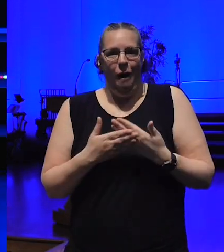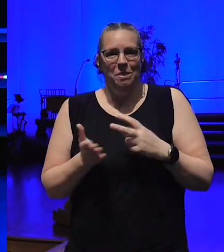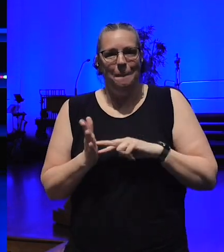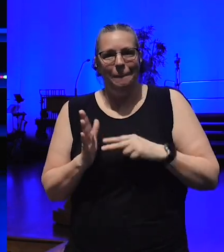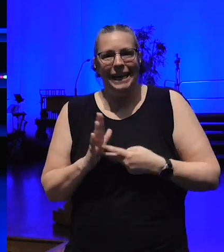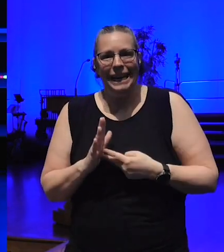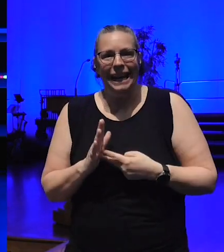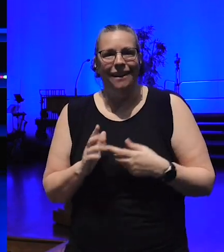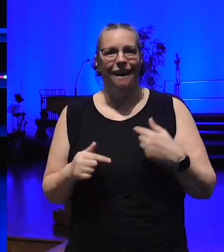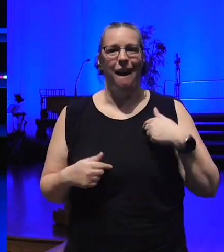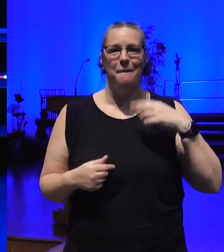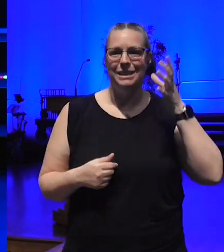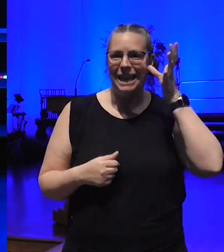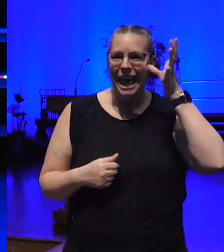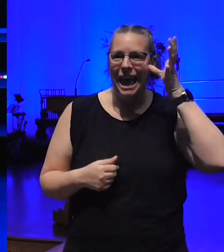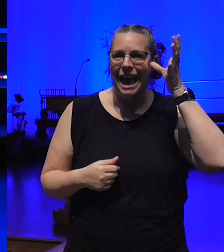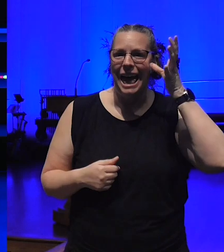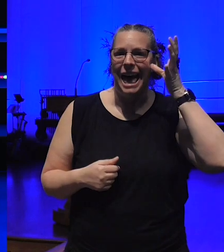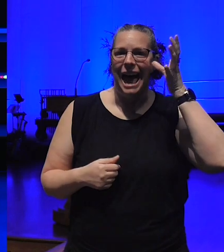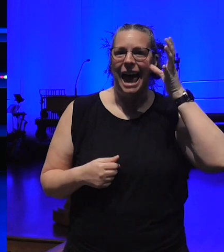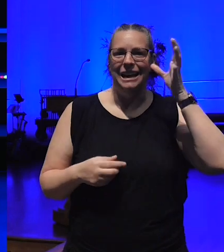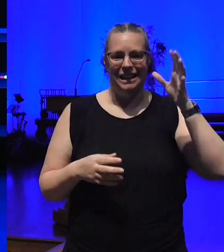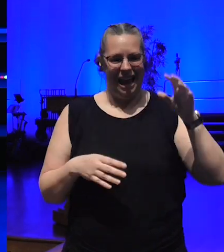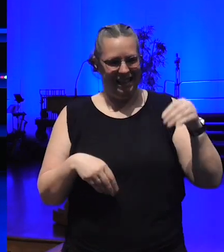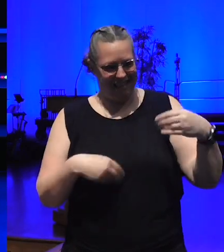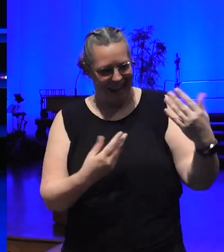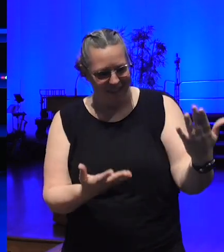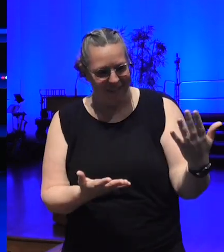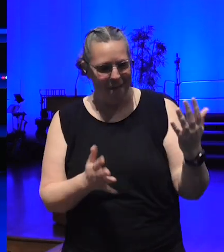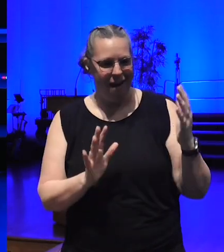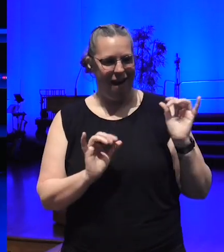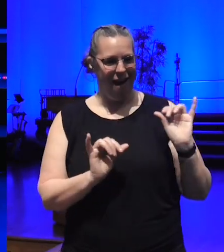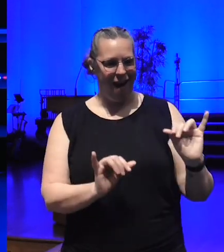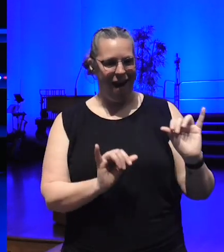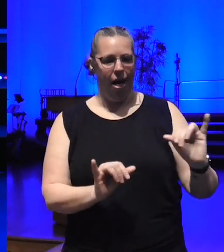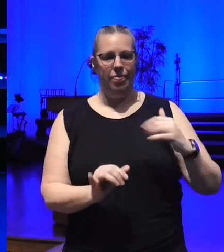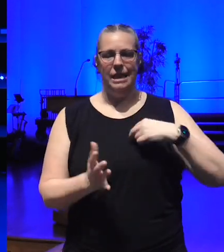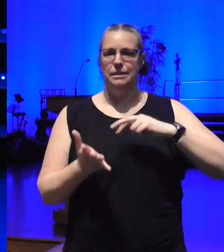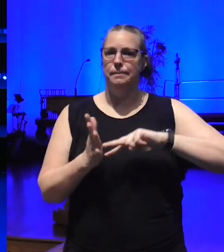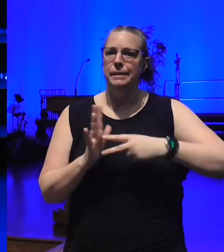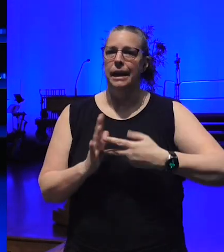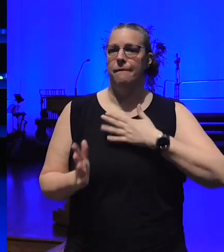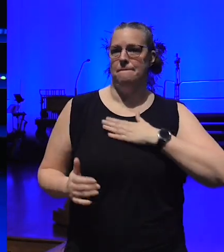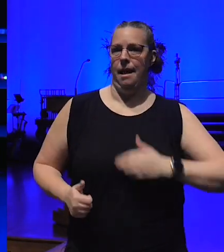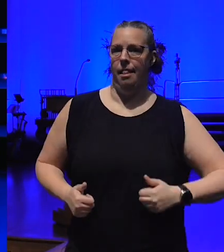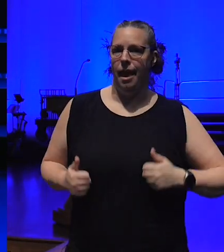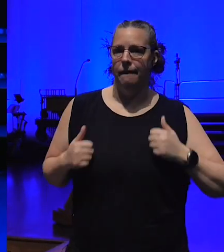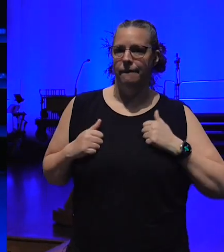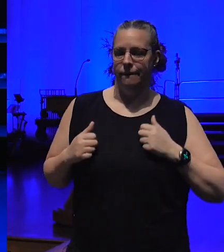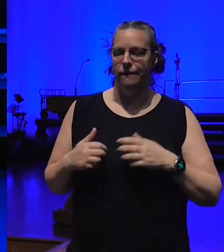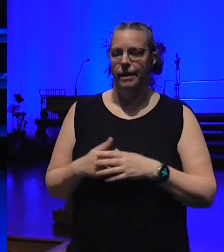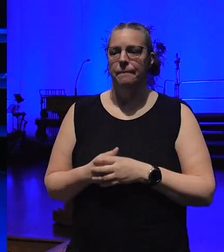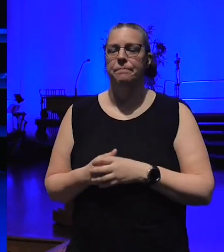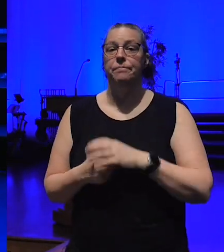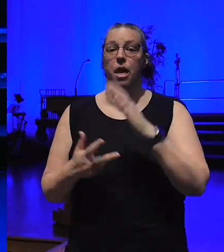be a dad to two wonderful children has given me the meaning of my life how wonderful the